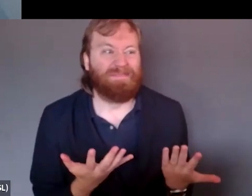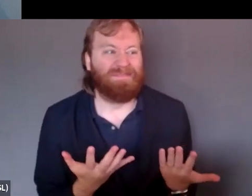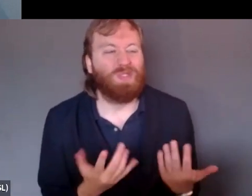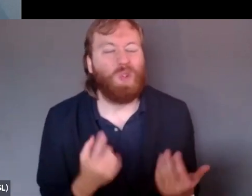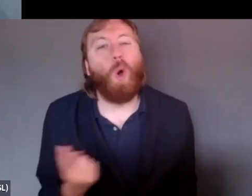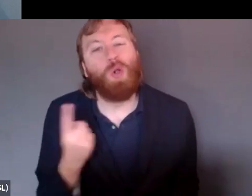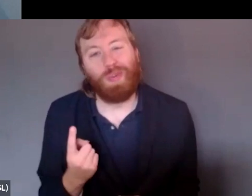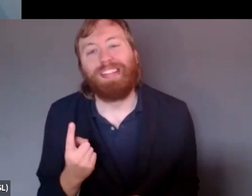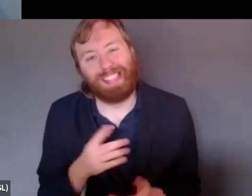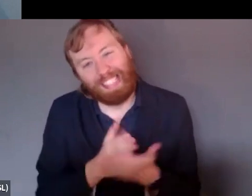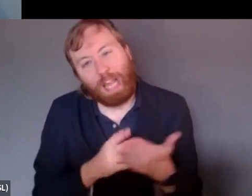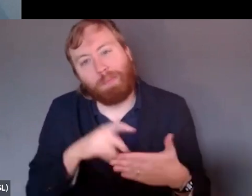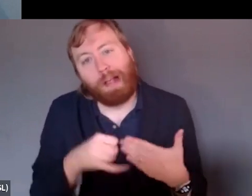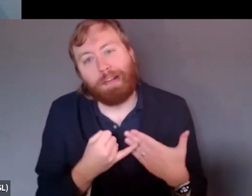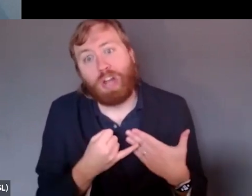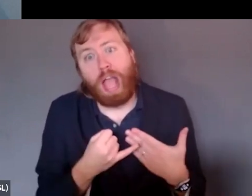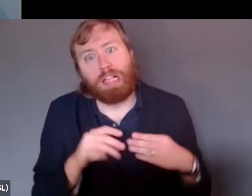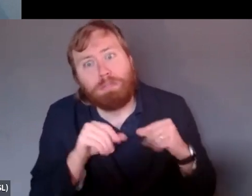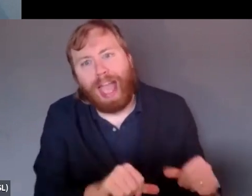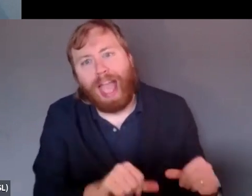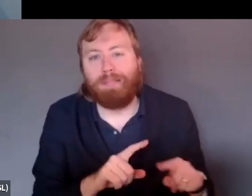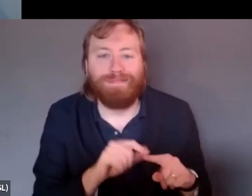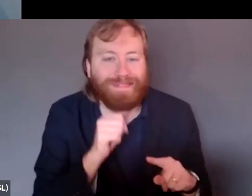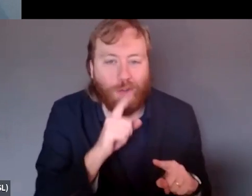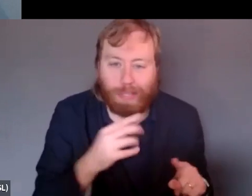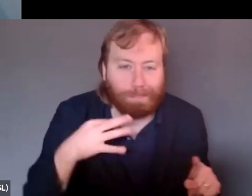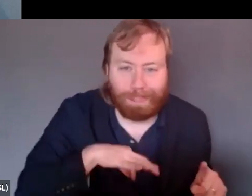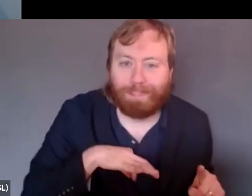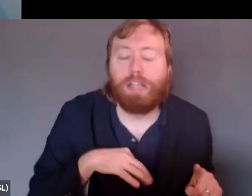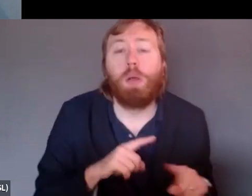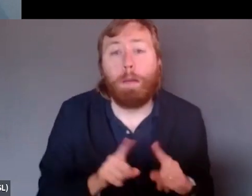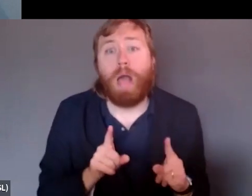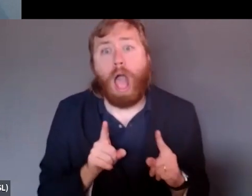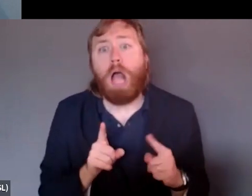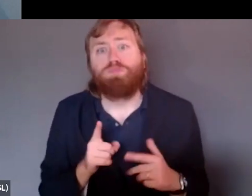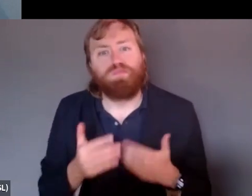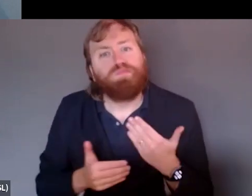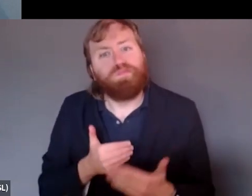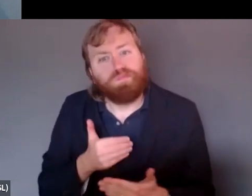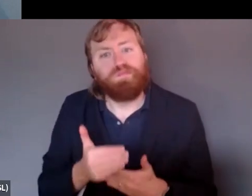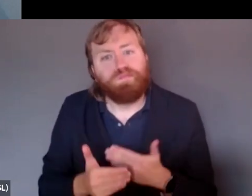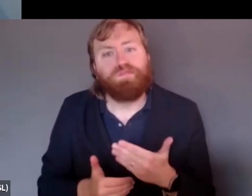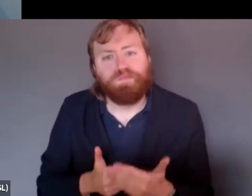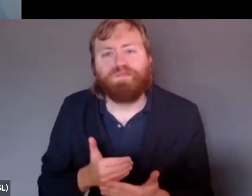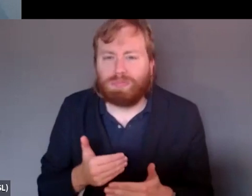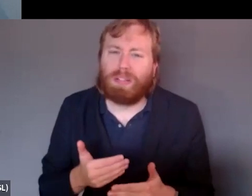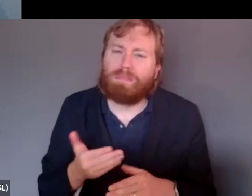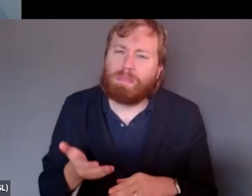but you do get, I think, more optimized as you go. Absolutely. We all get more efficient at it the more we do it.